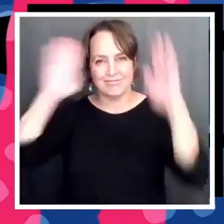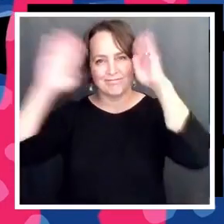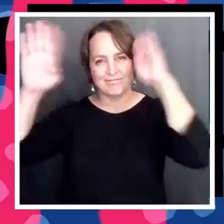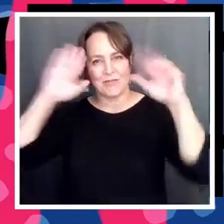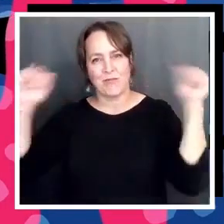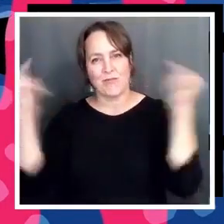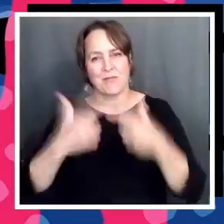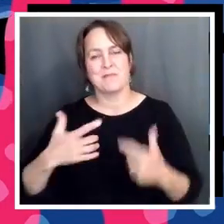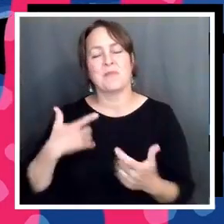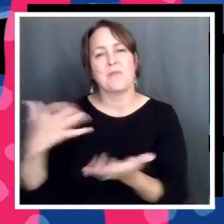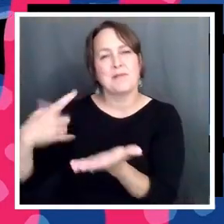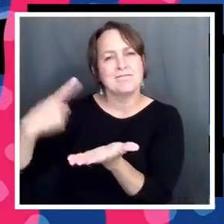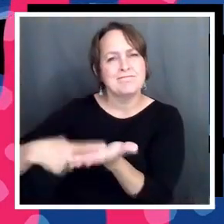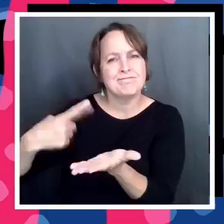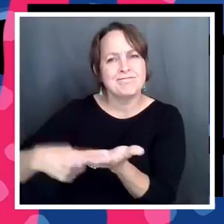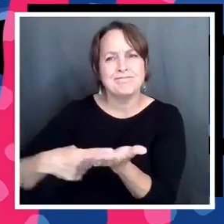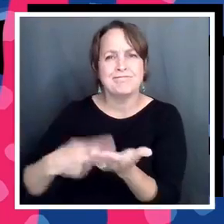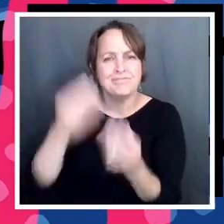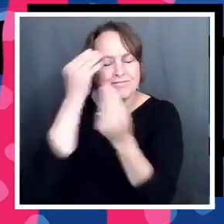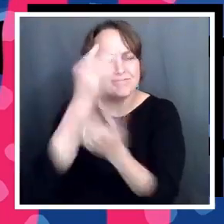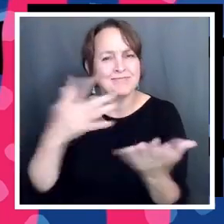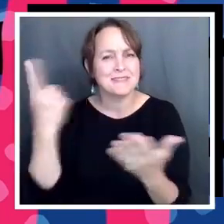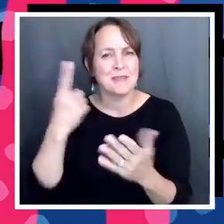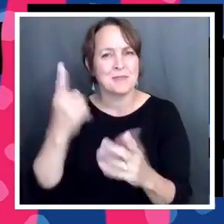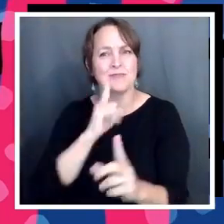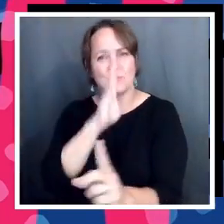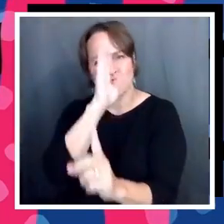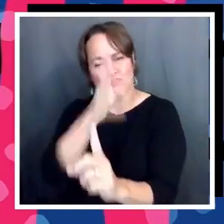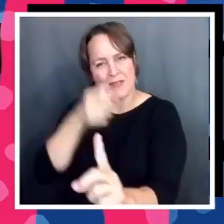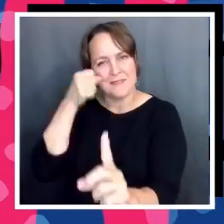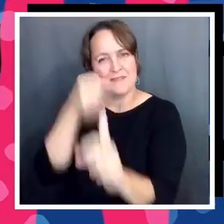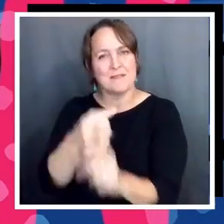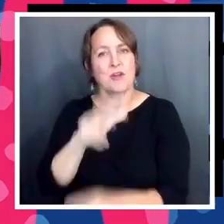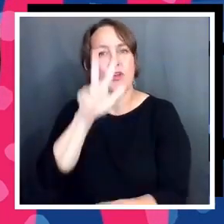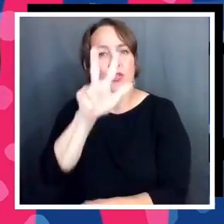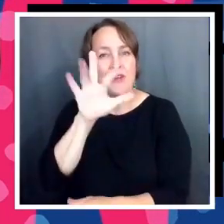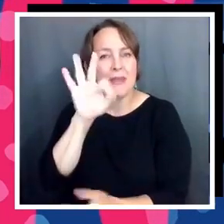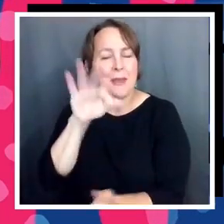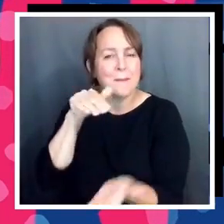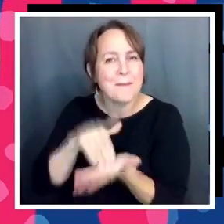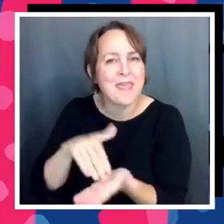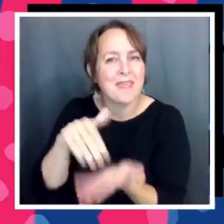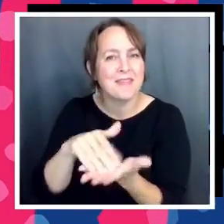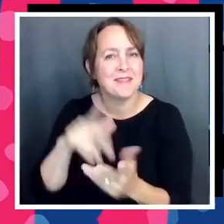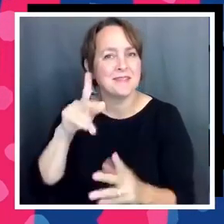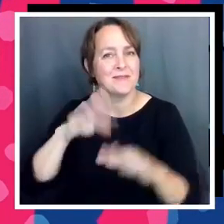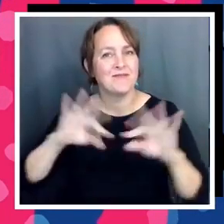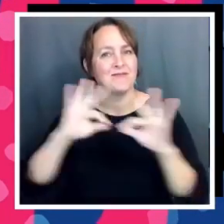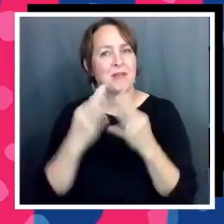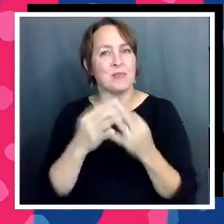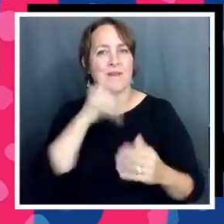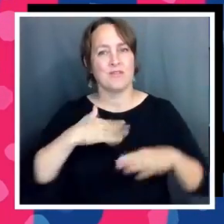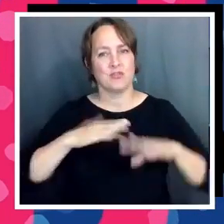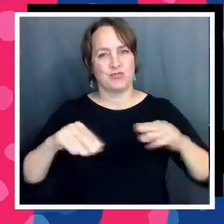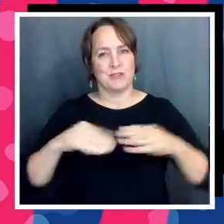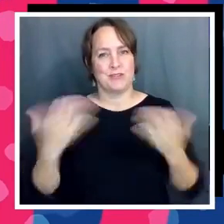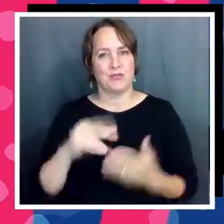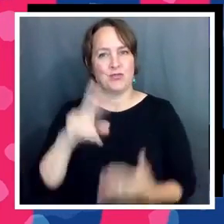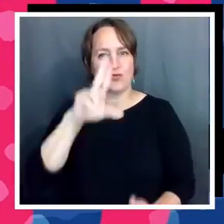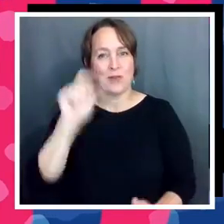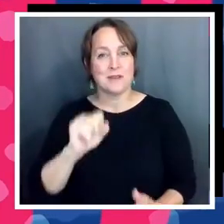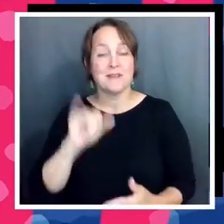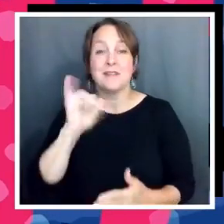GLASS CEILING HERE OR THERE.